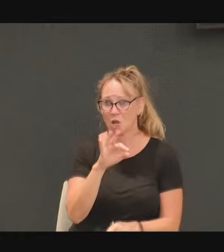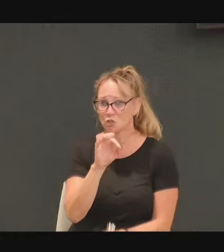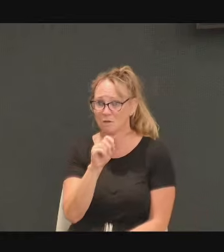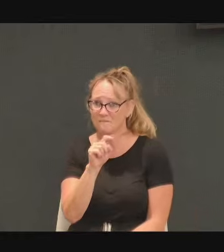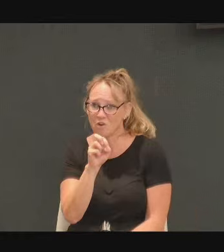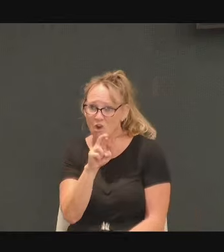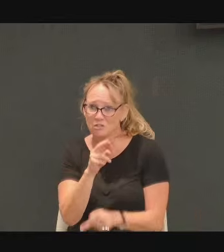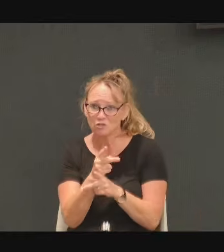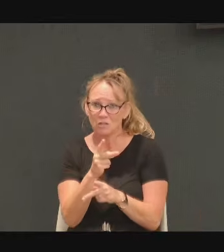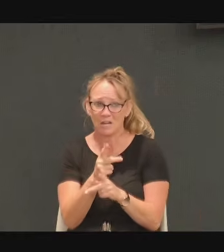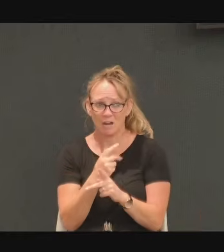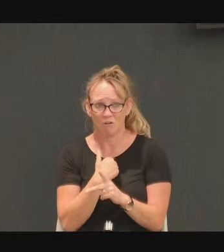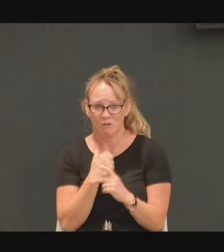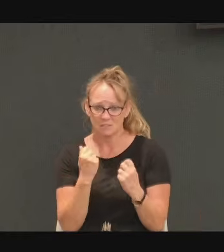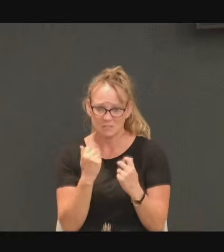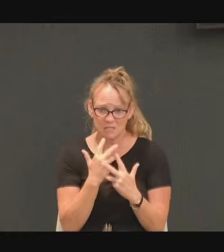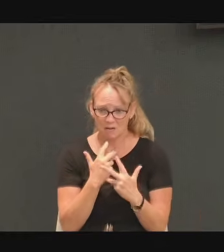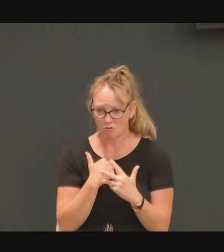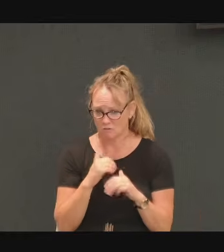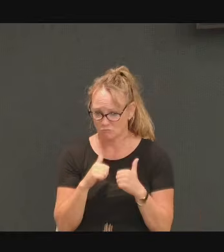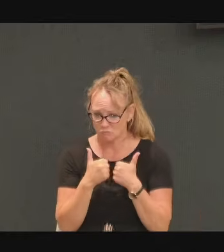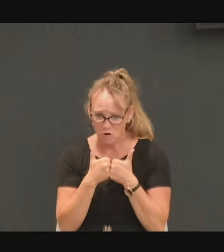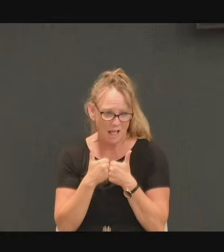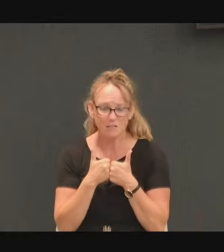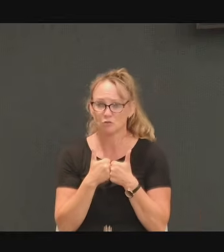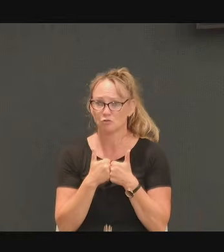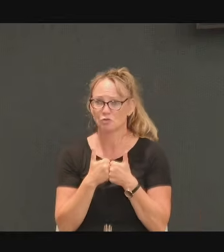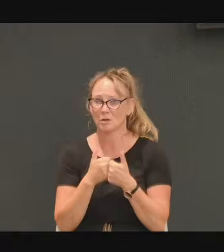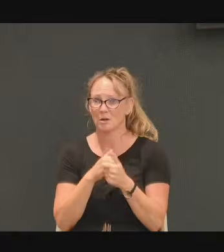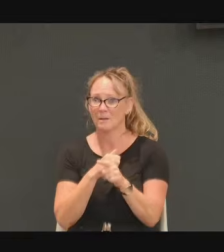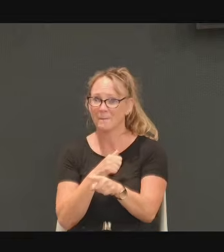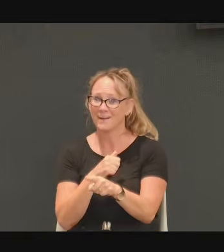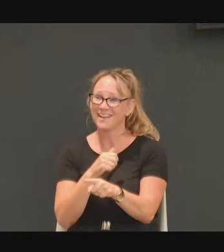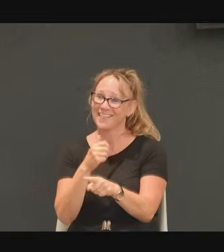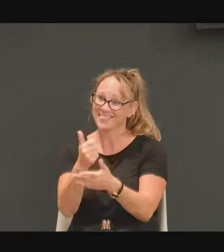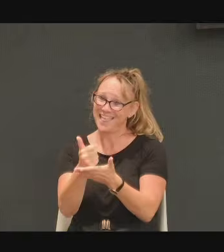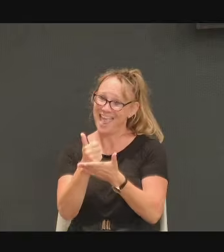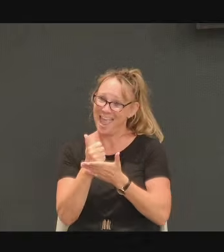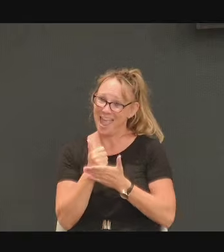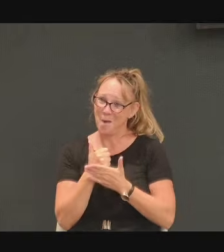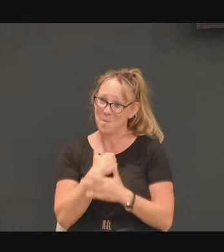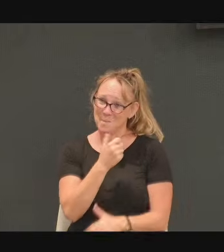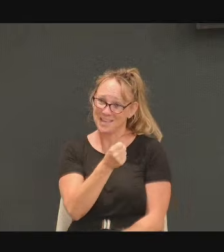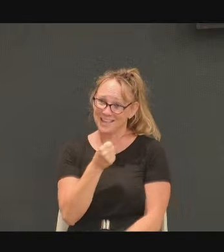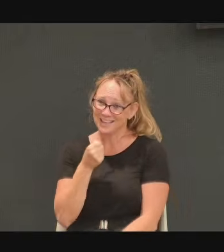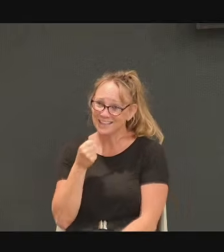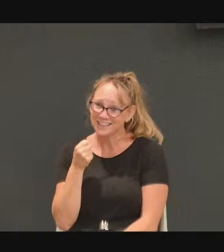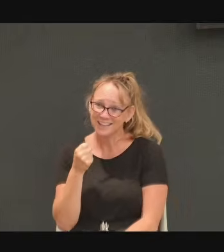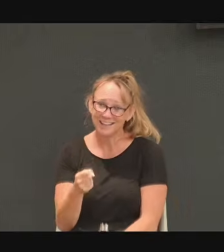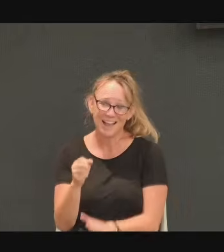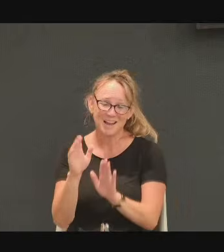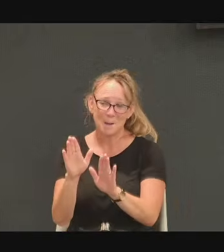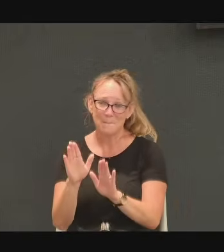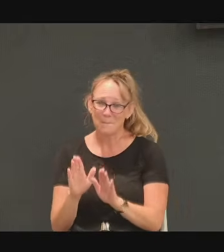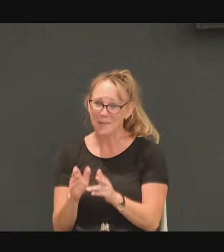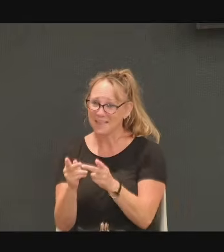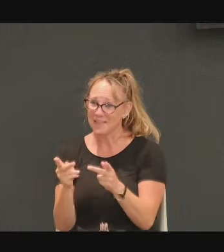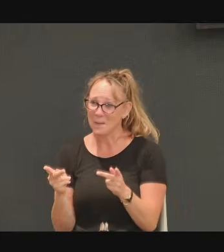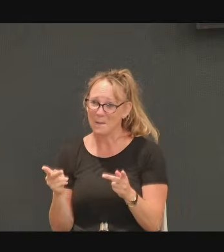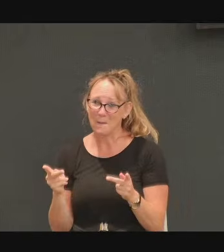challenging, but with JFS's help, I was able to be placed in an amazing place and I wouldn't be